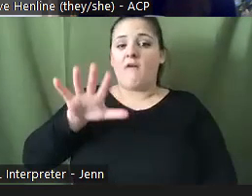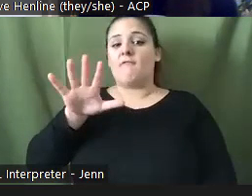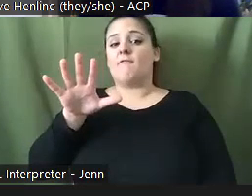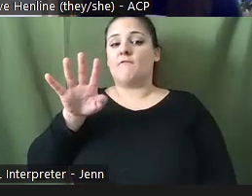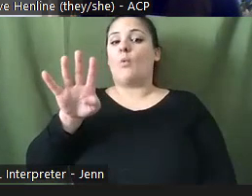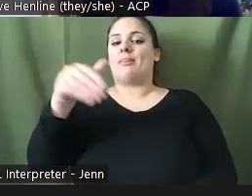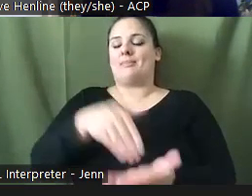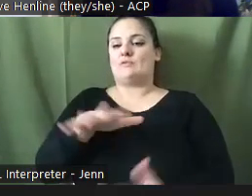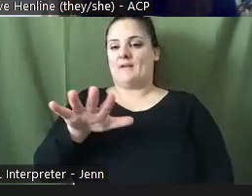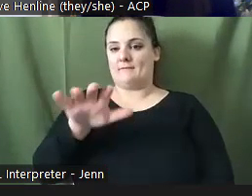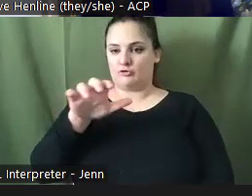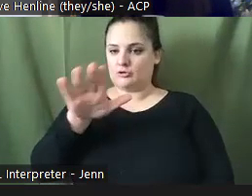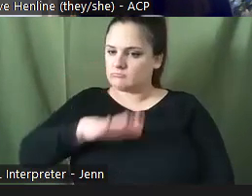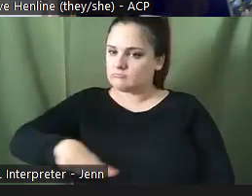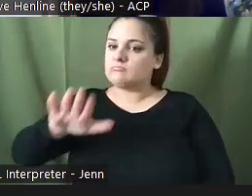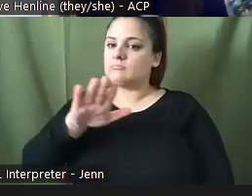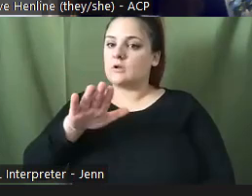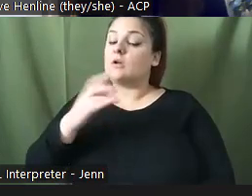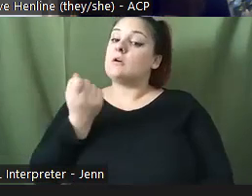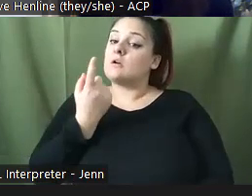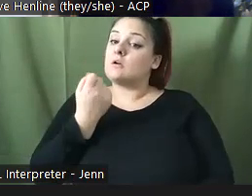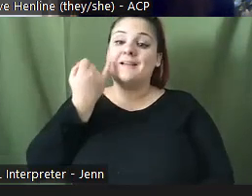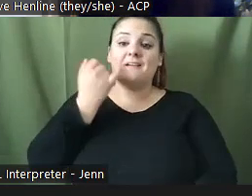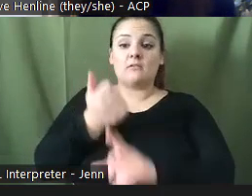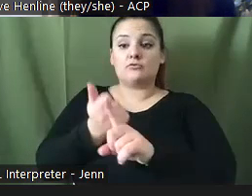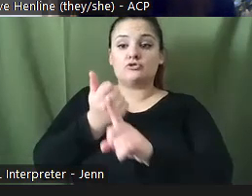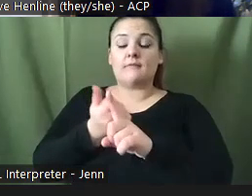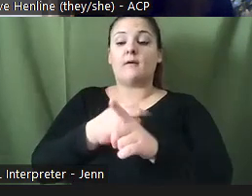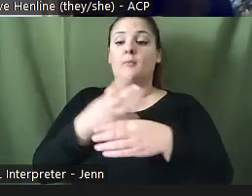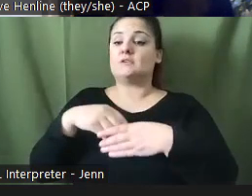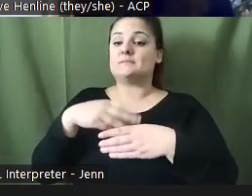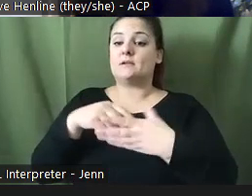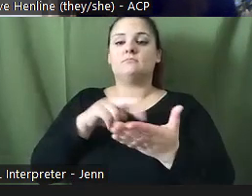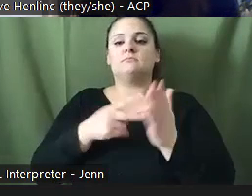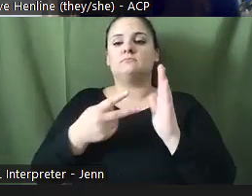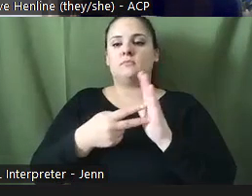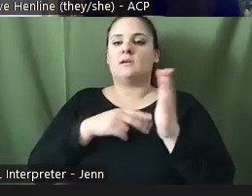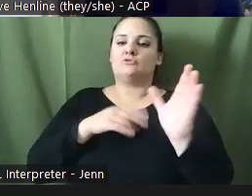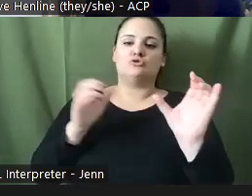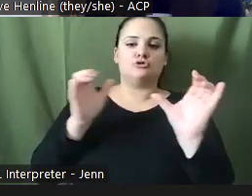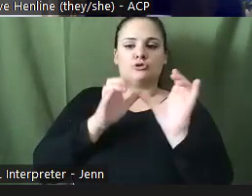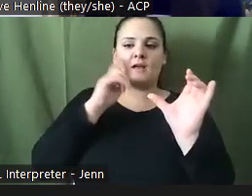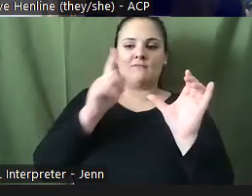When you are a participant, you are certified for a four-year period, with the option to renew